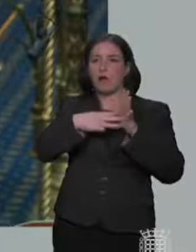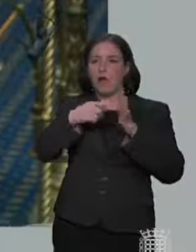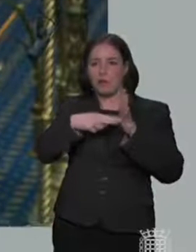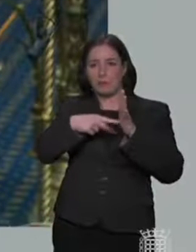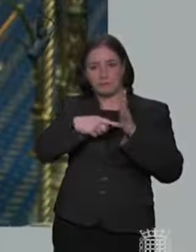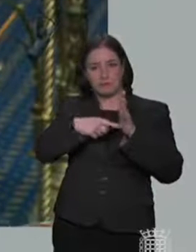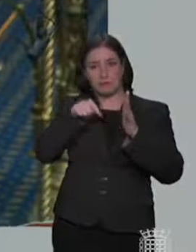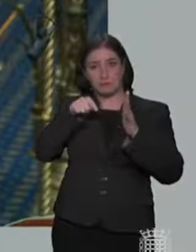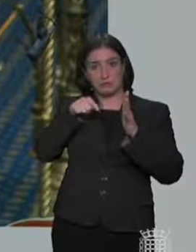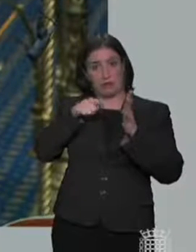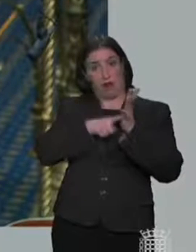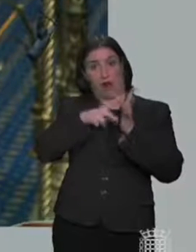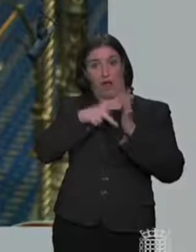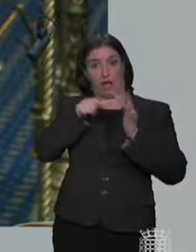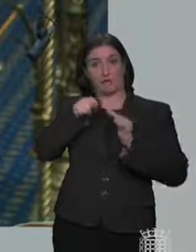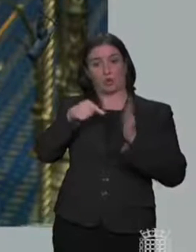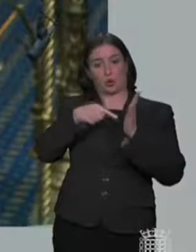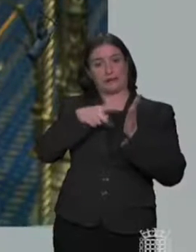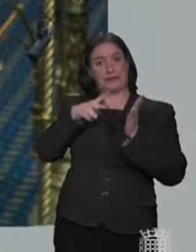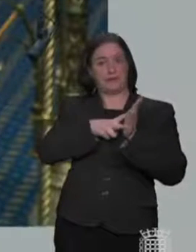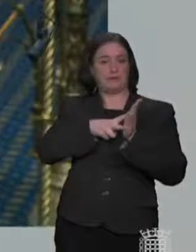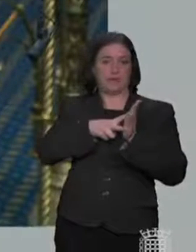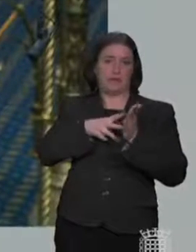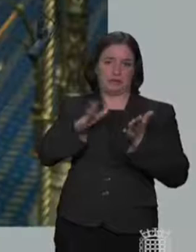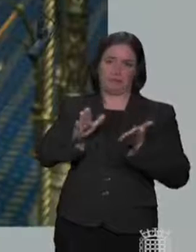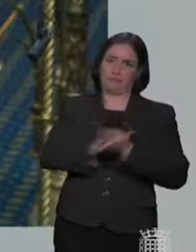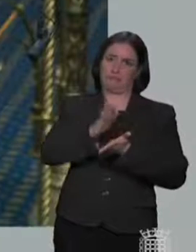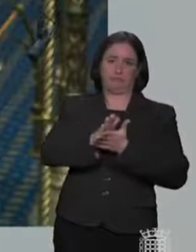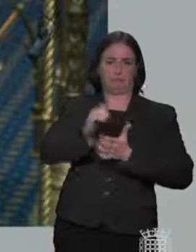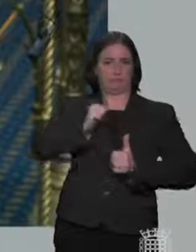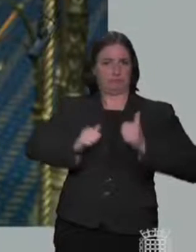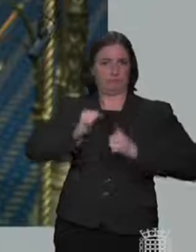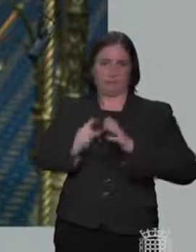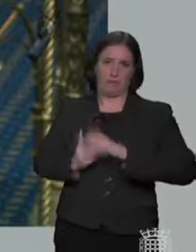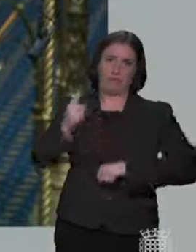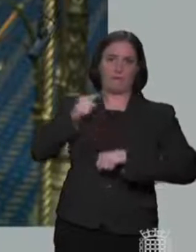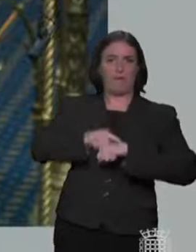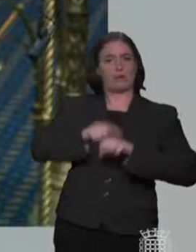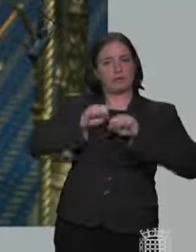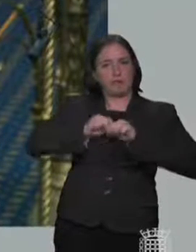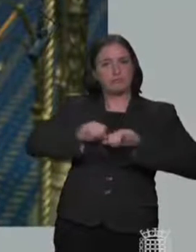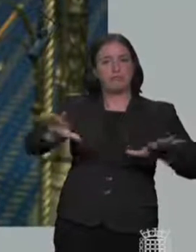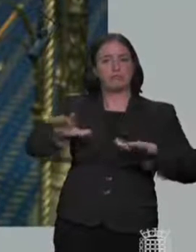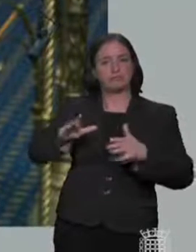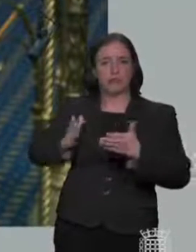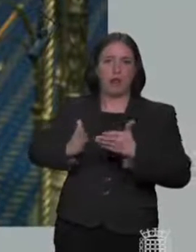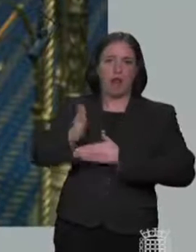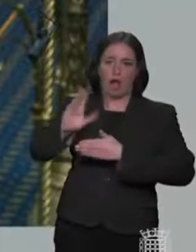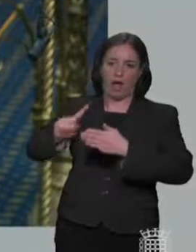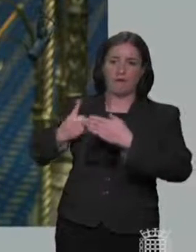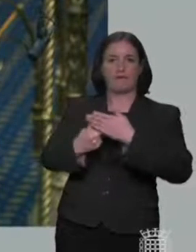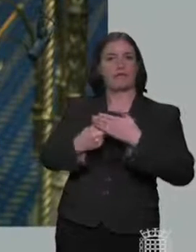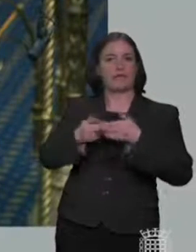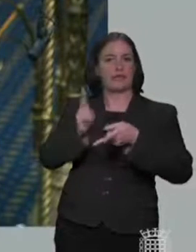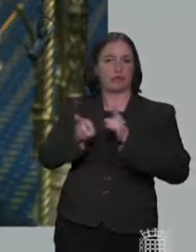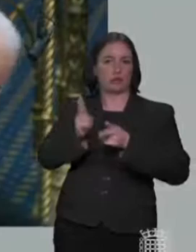tv i am delighted to mark this first occasion of the live use of bsl interpretation in the house of